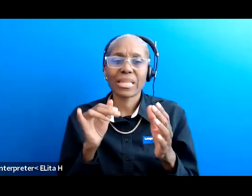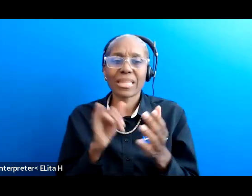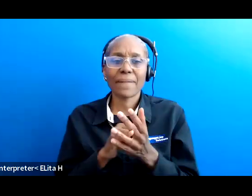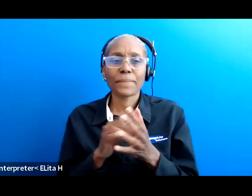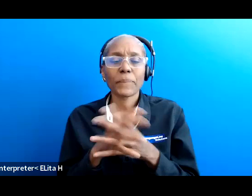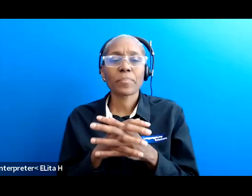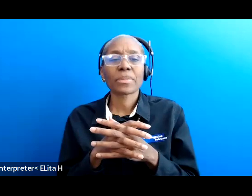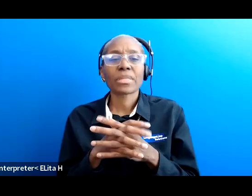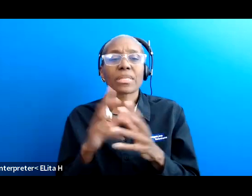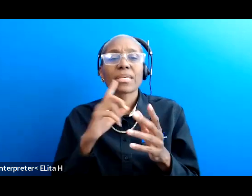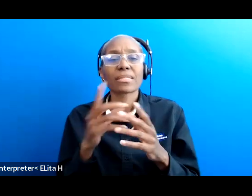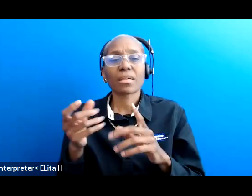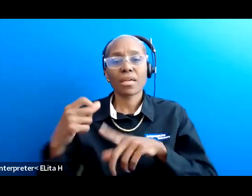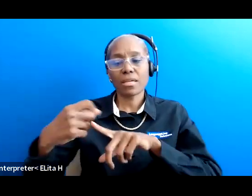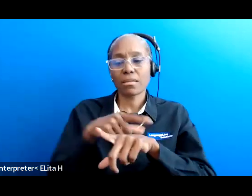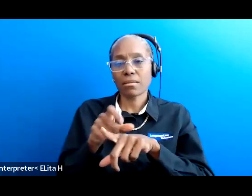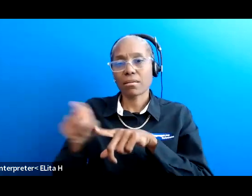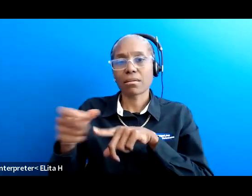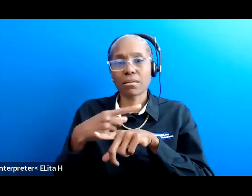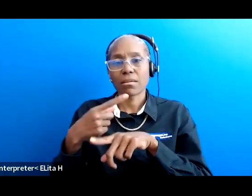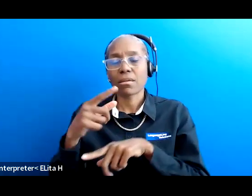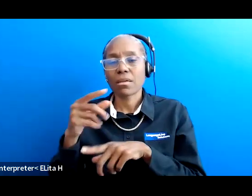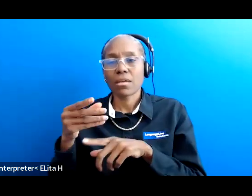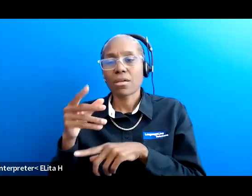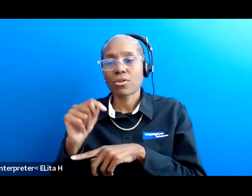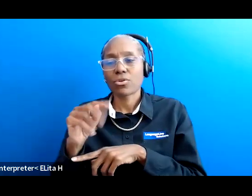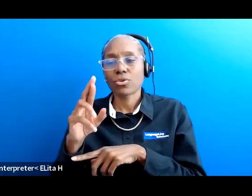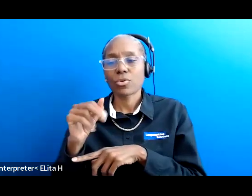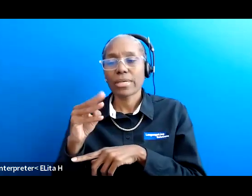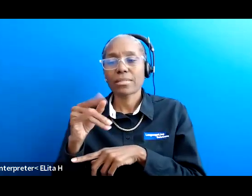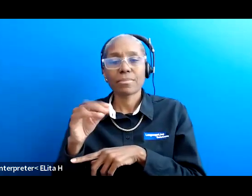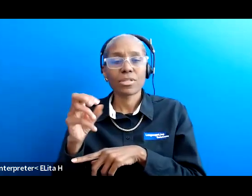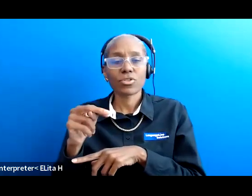like some kind of transmission that wires into the nerves of the